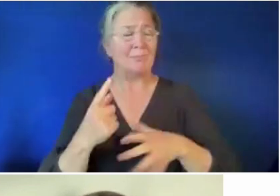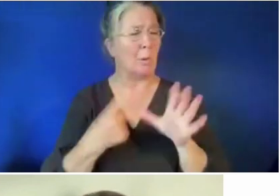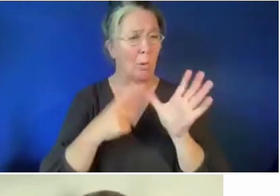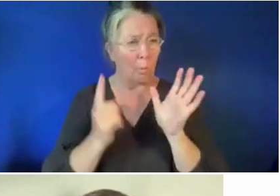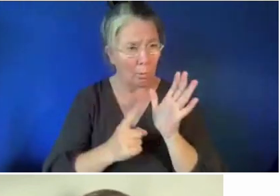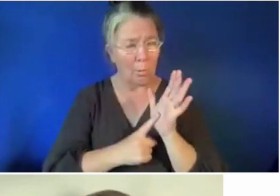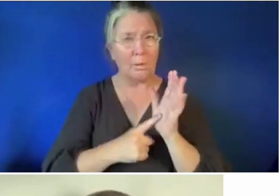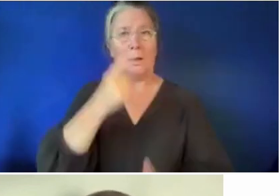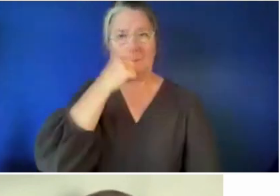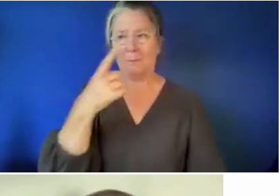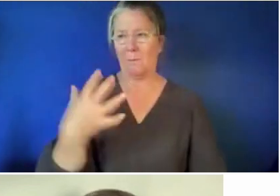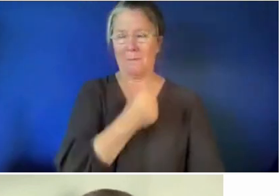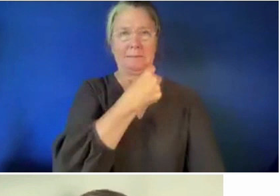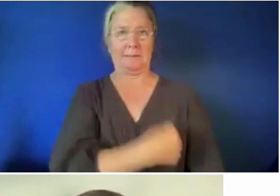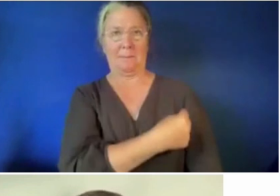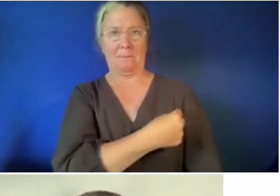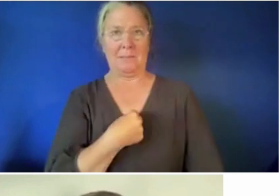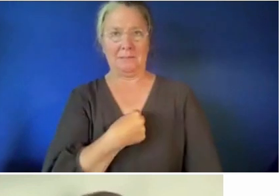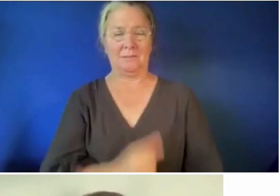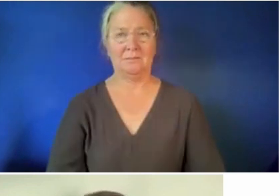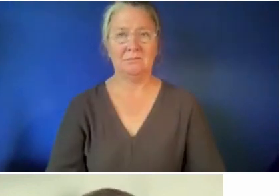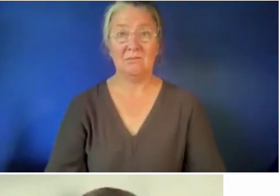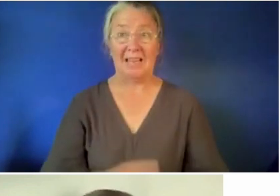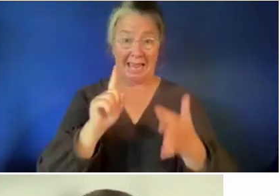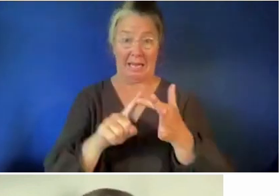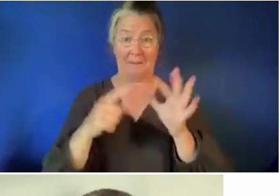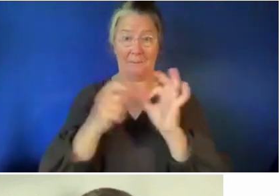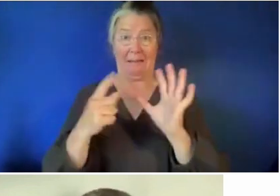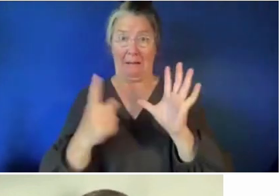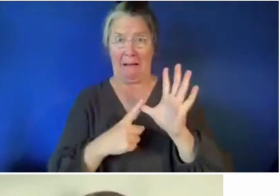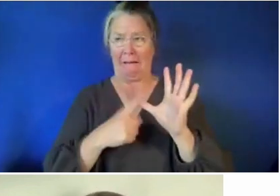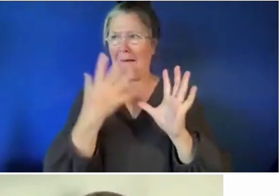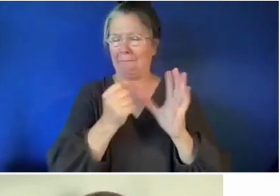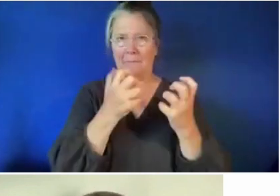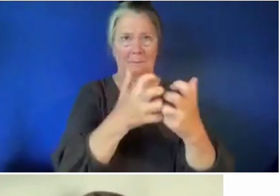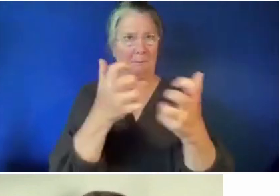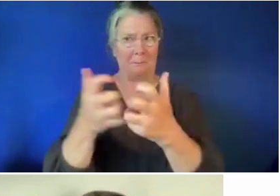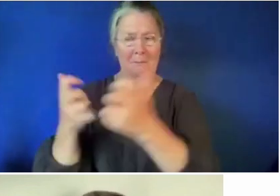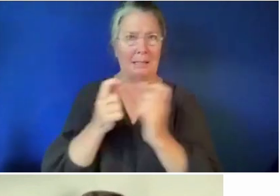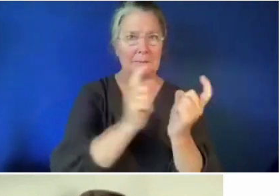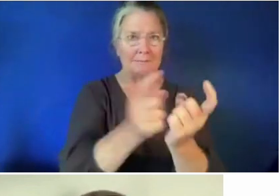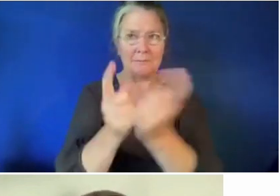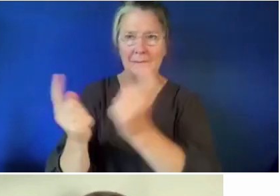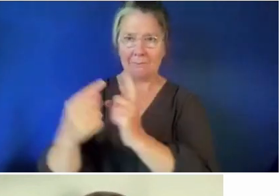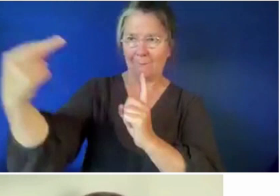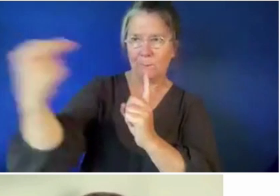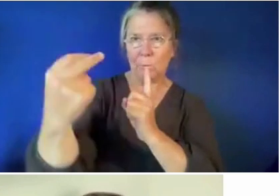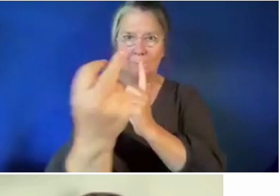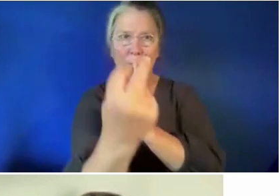A bargaining process has many voices in it and rightly so, it's set up to have everybody say what's important for them.